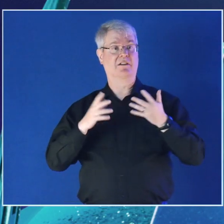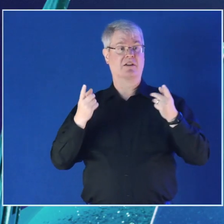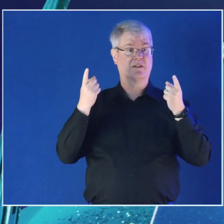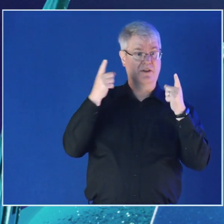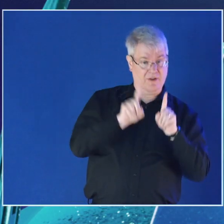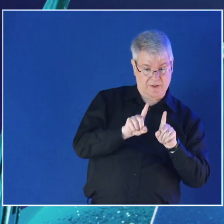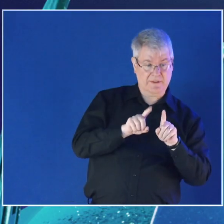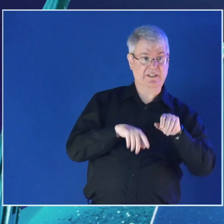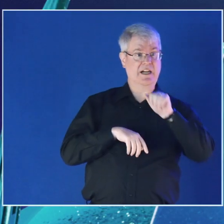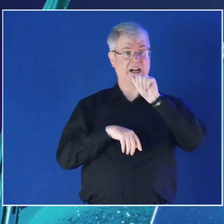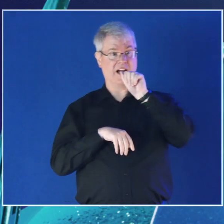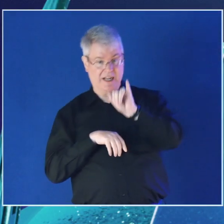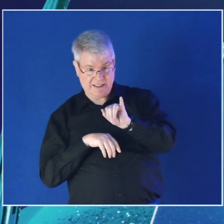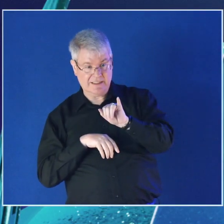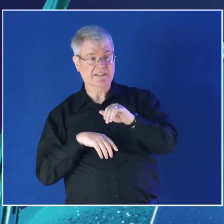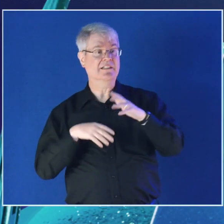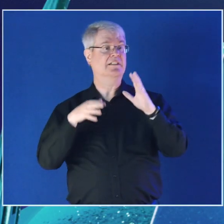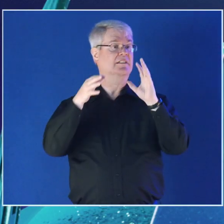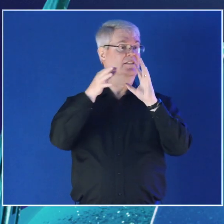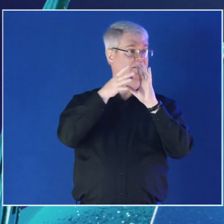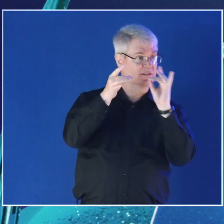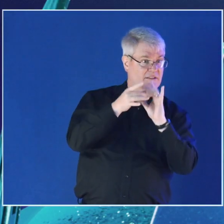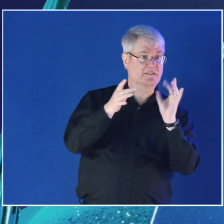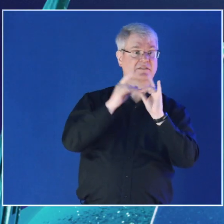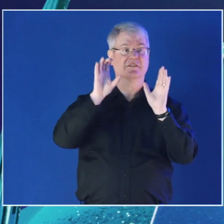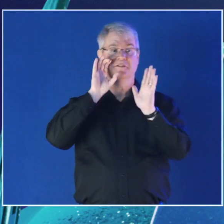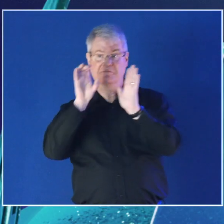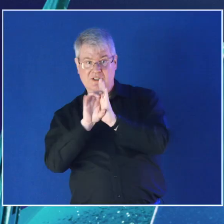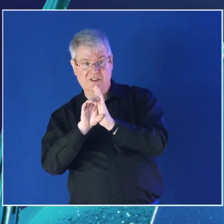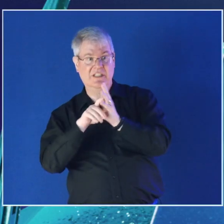and answers follow-up questions, and personalization allows you